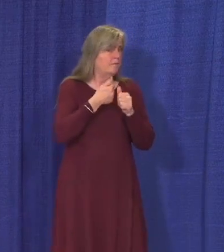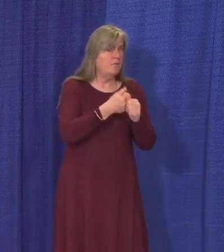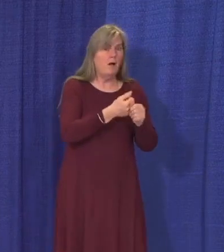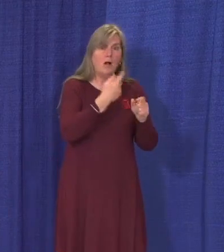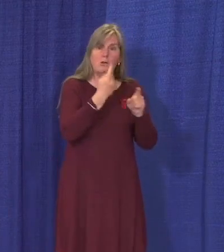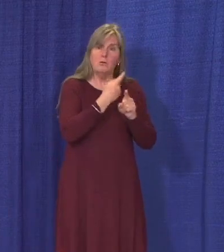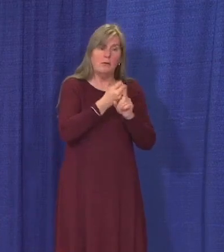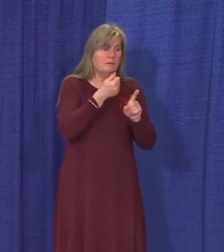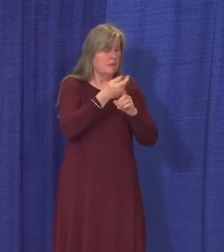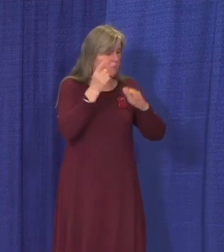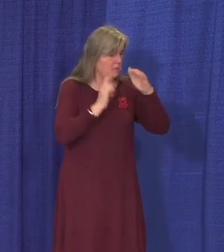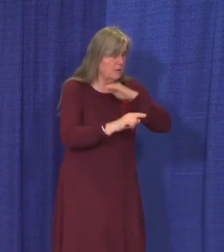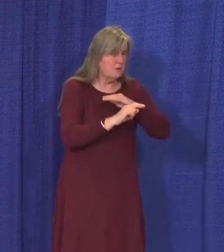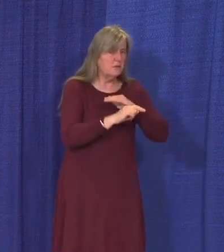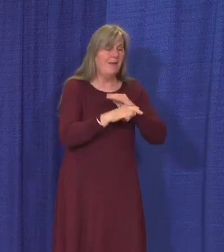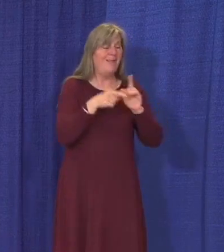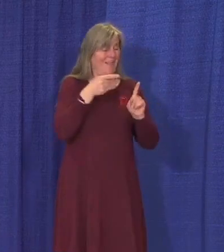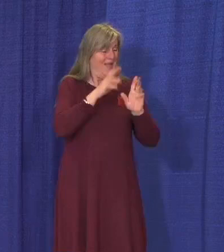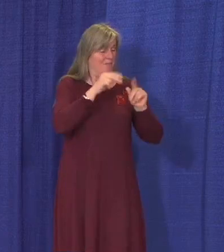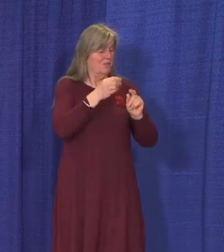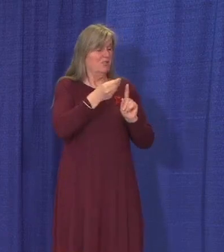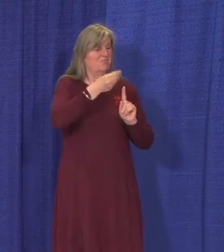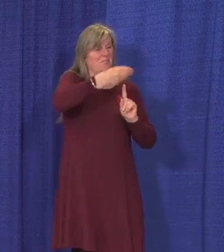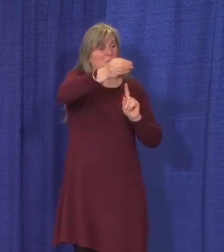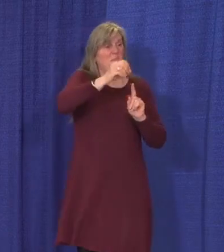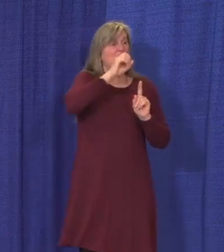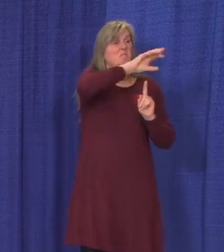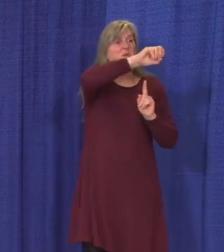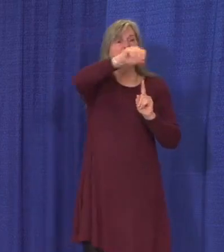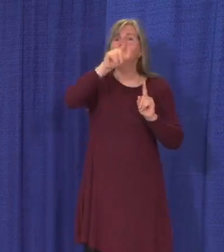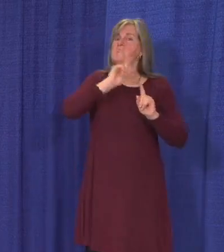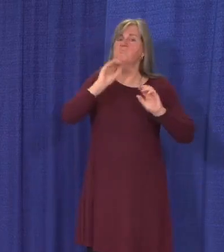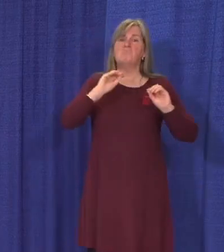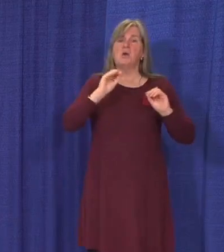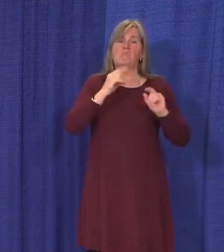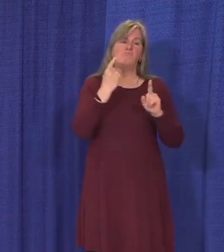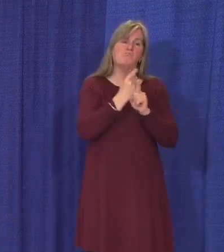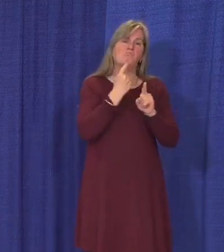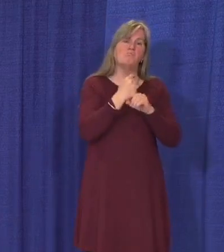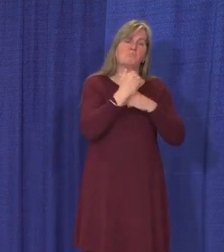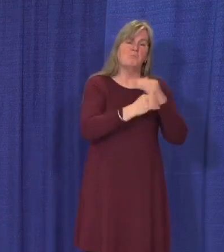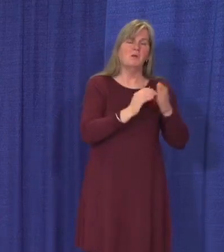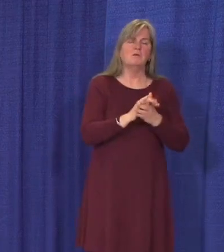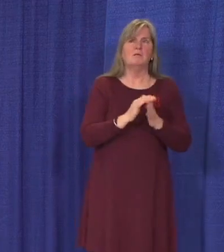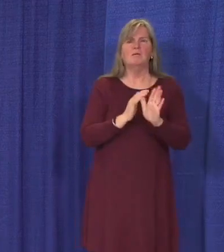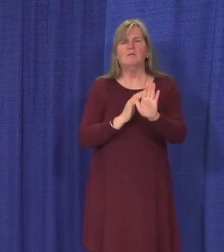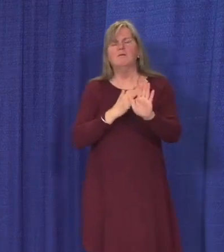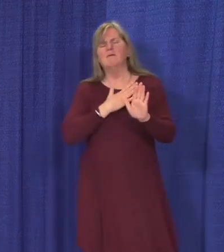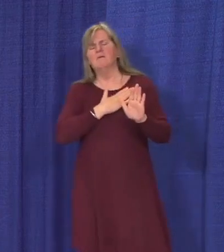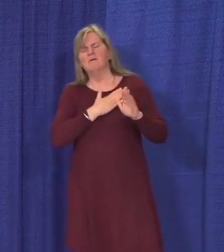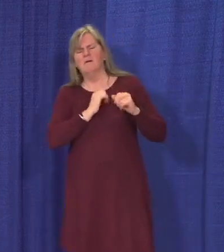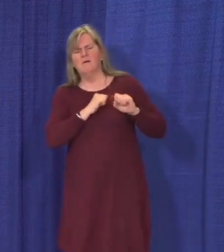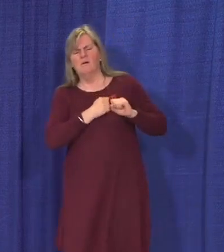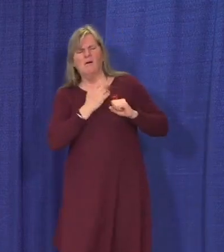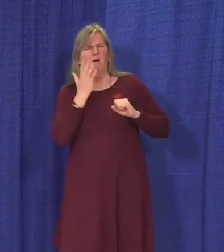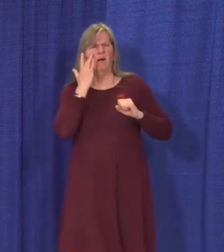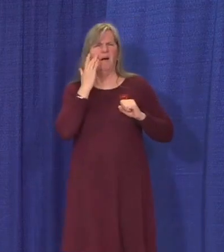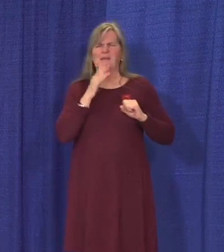safe strong and healthy. We have one case since last week